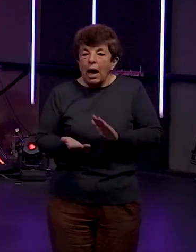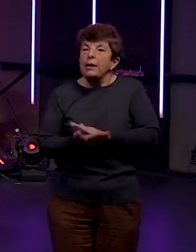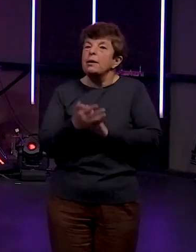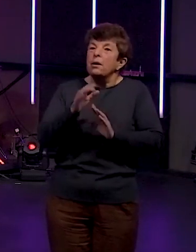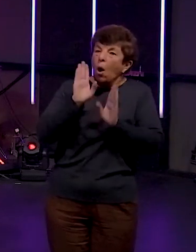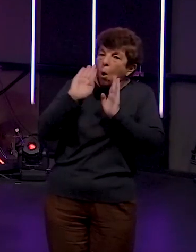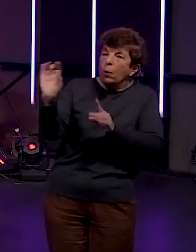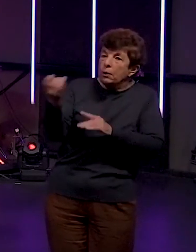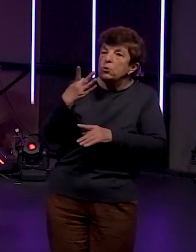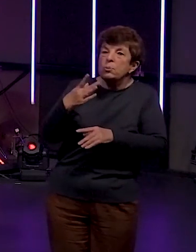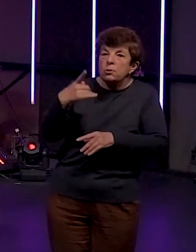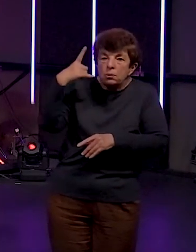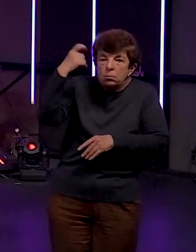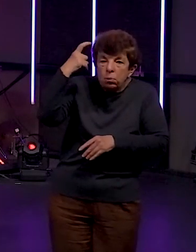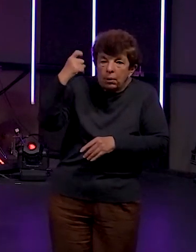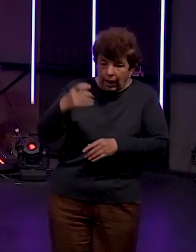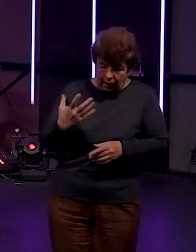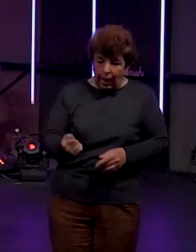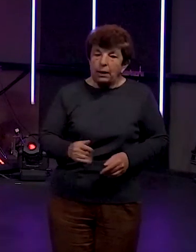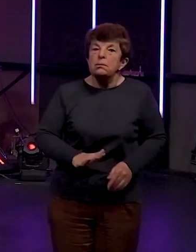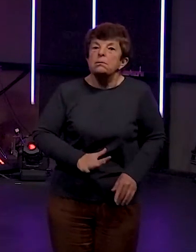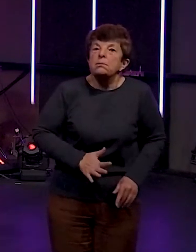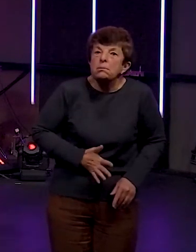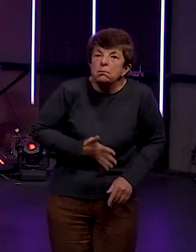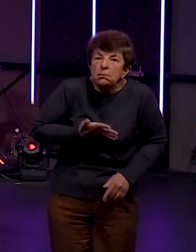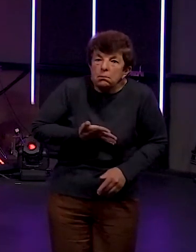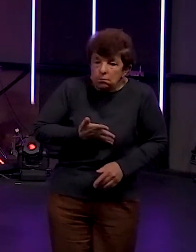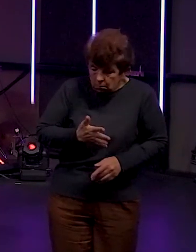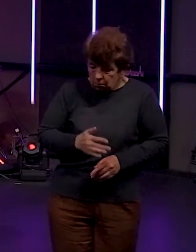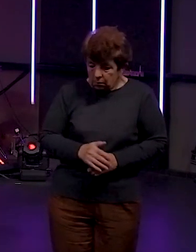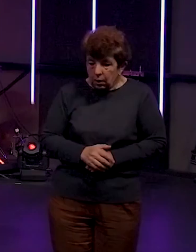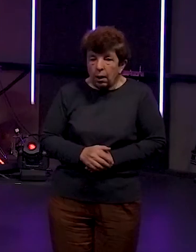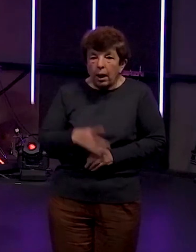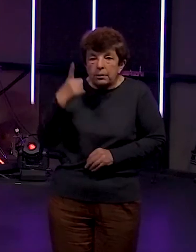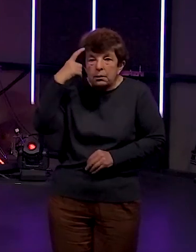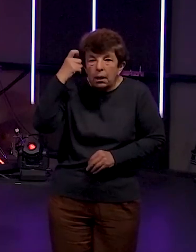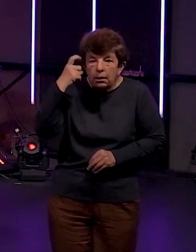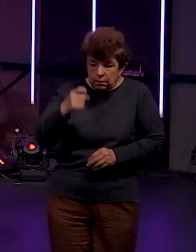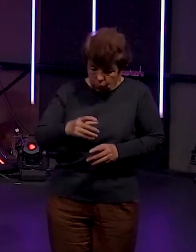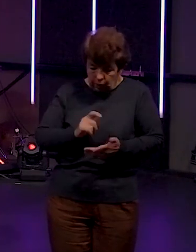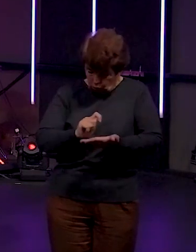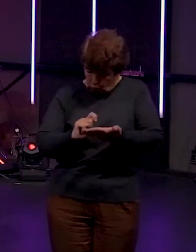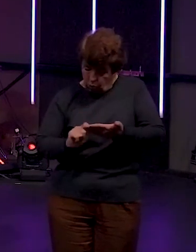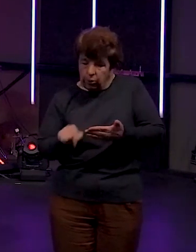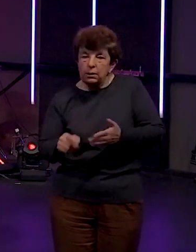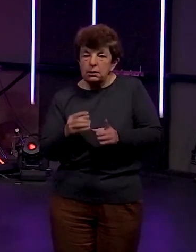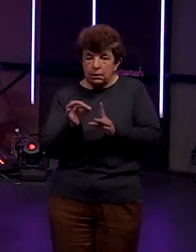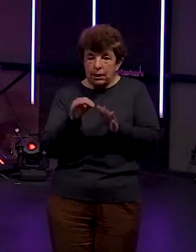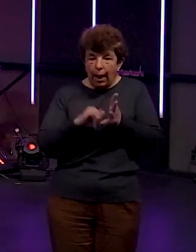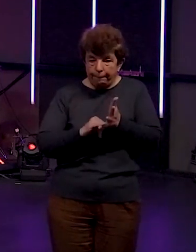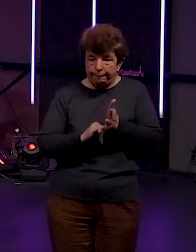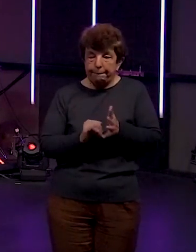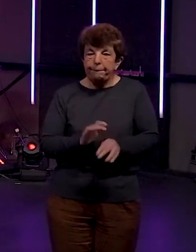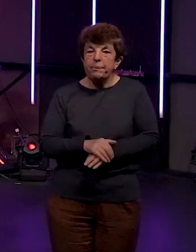certainly had his wits about him as he compiled this Psalm. So when we look at